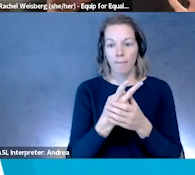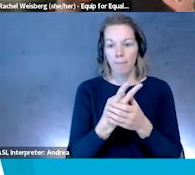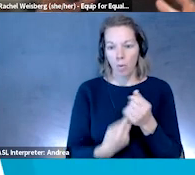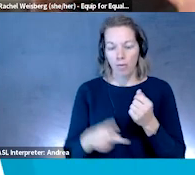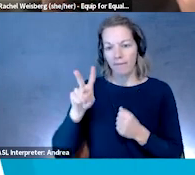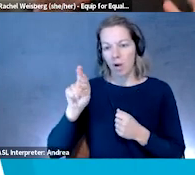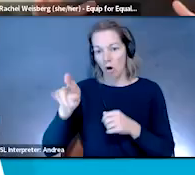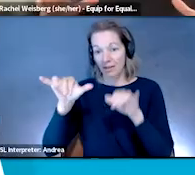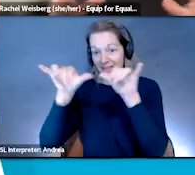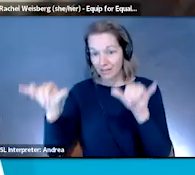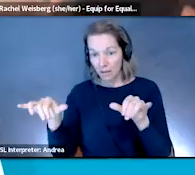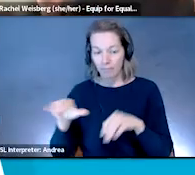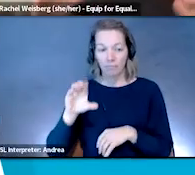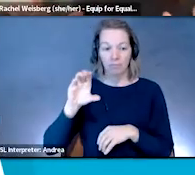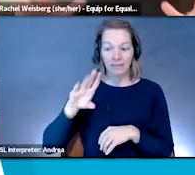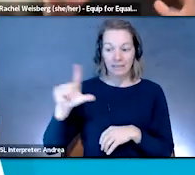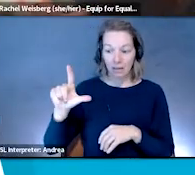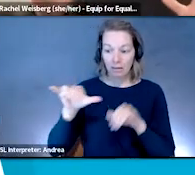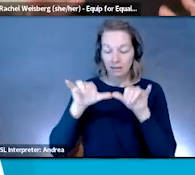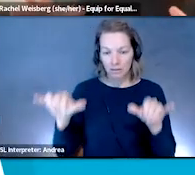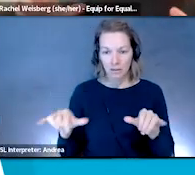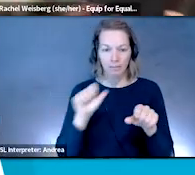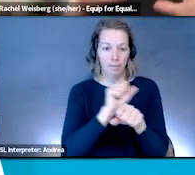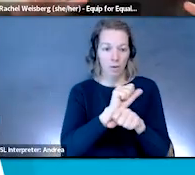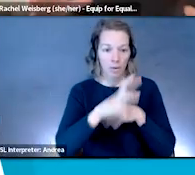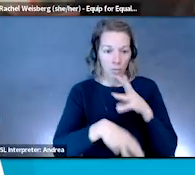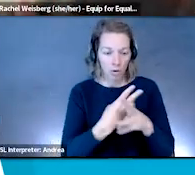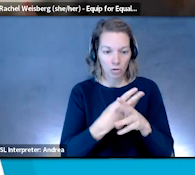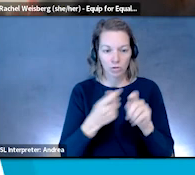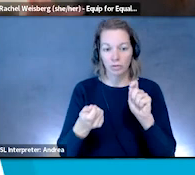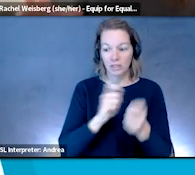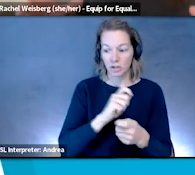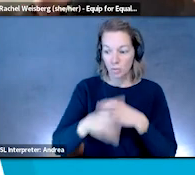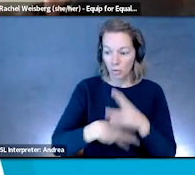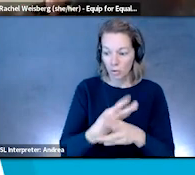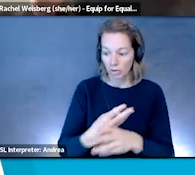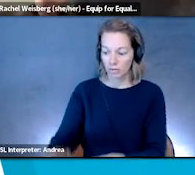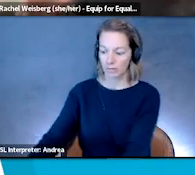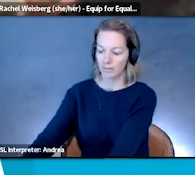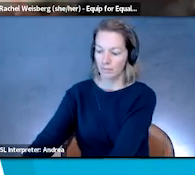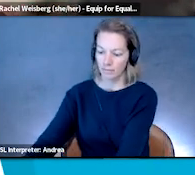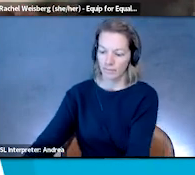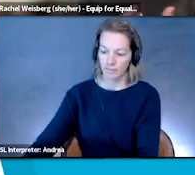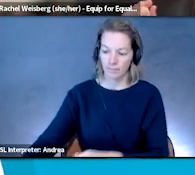SERVICES FOR PEOPLE, WE ALSO WANT TO MAKE SURE WE ARE LOOKING AT BOTH THE VR SYSTEM,